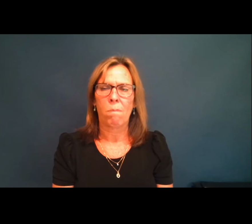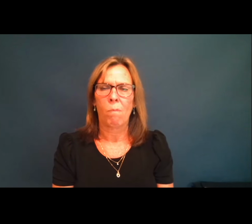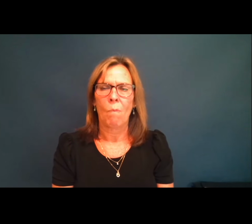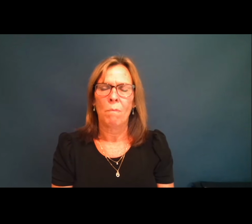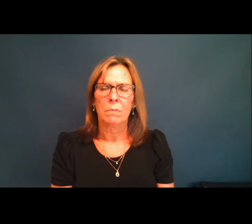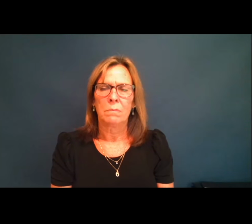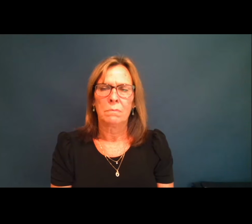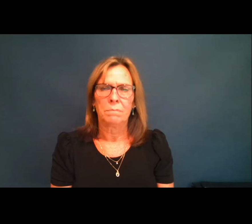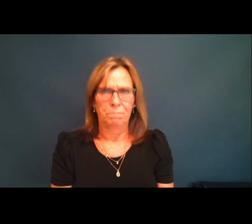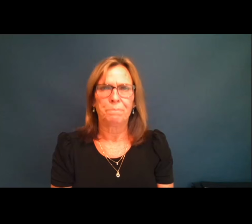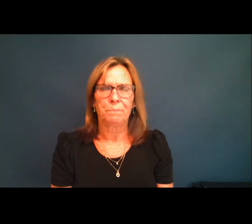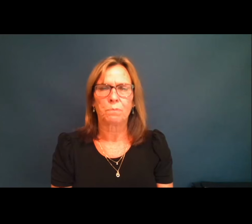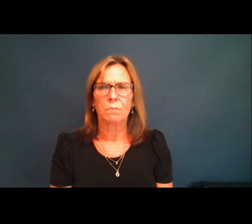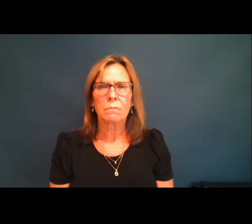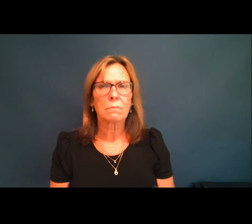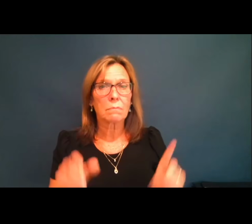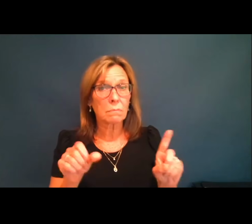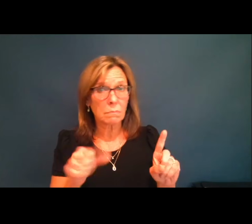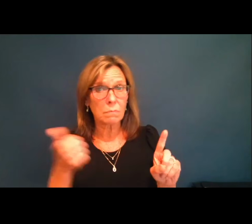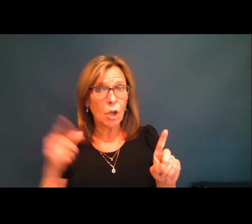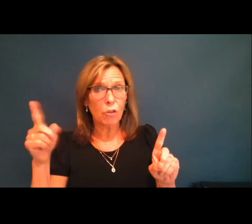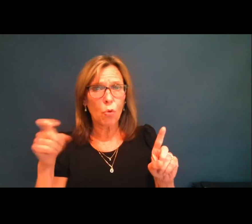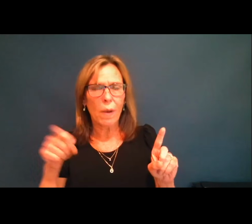Would home care agencies providing Medicaid funded